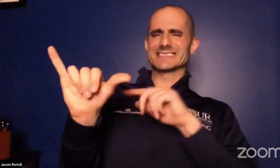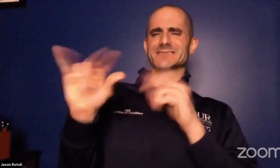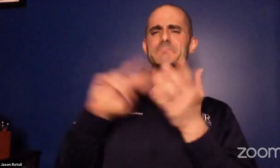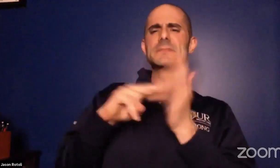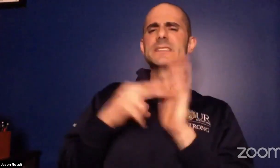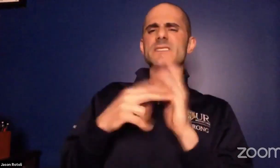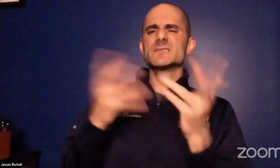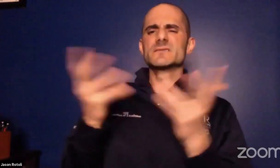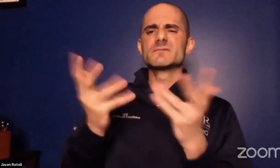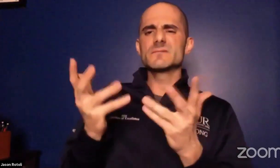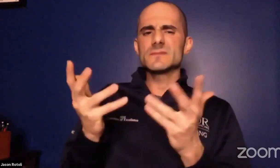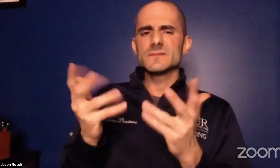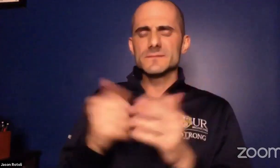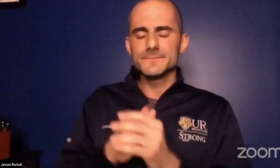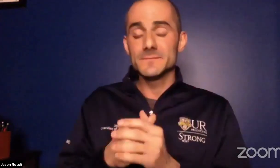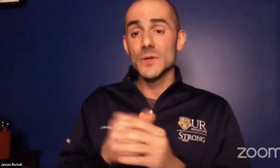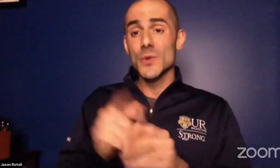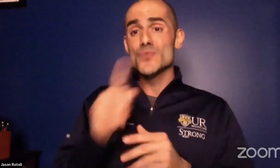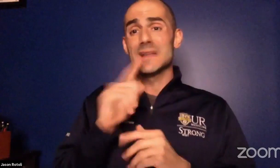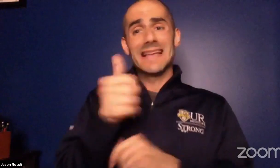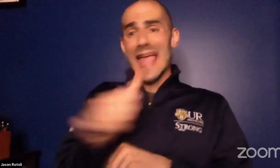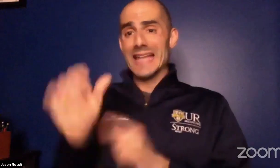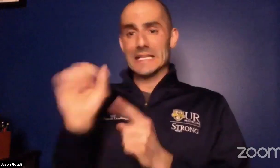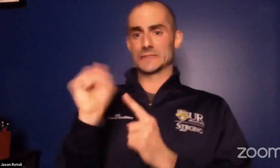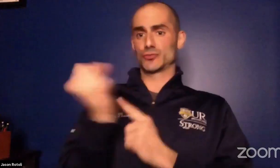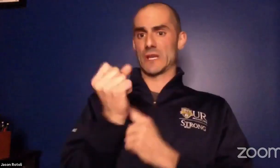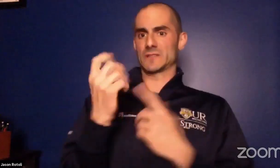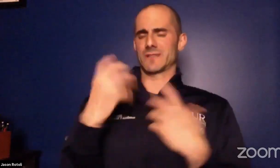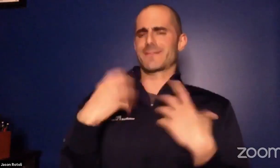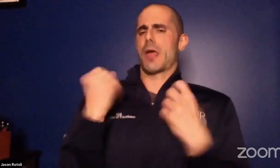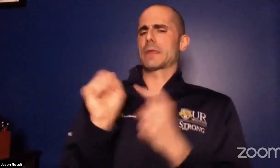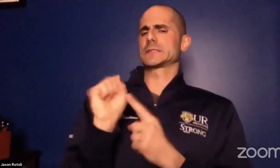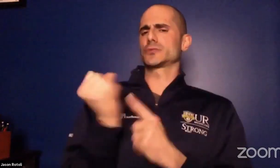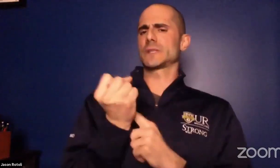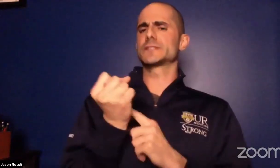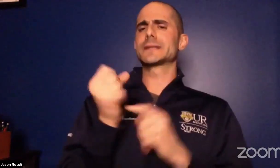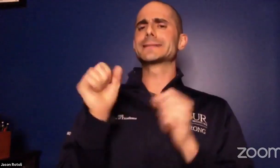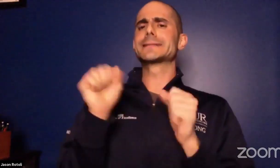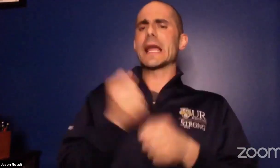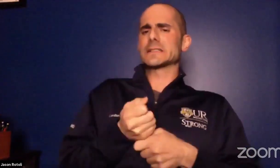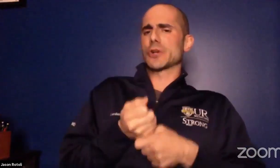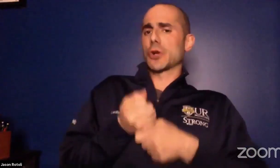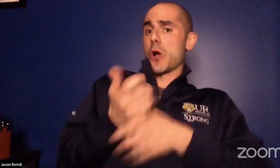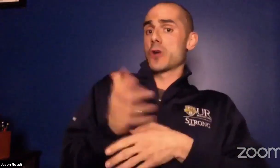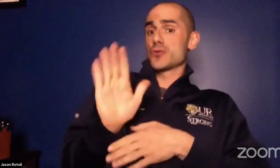you can let me know within the chat if you want to discuss that and let us know.